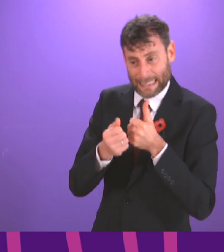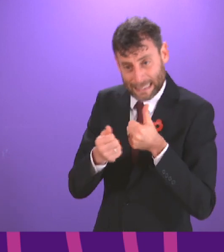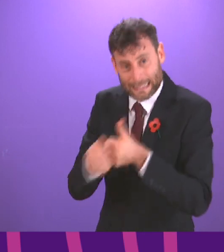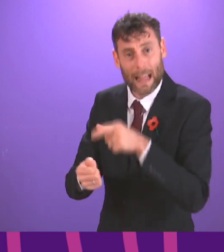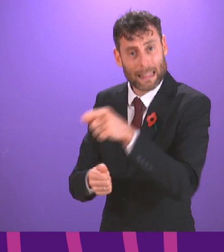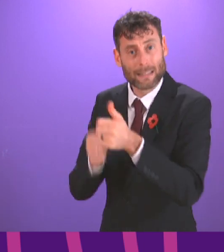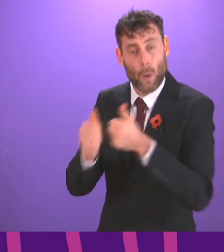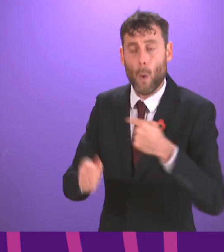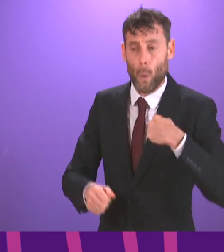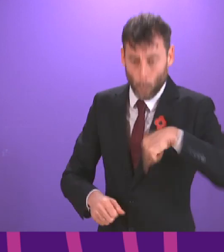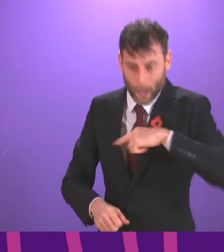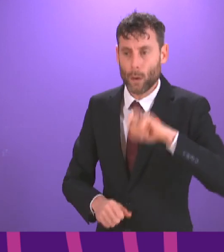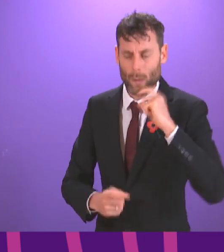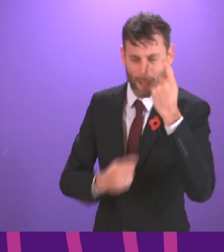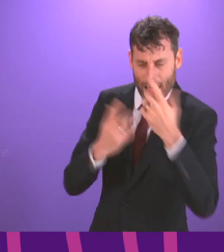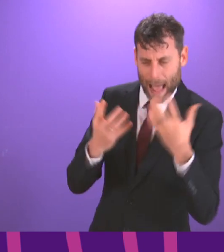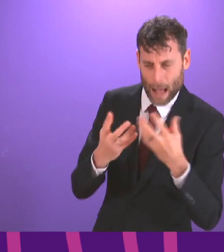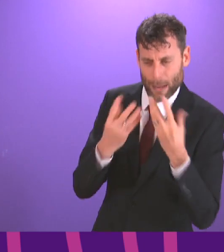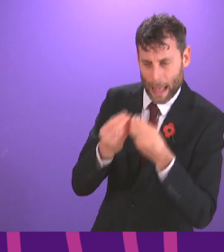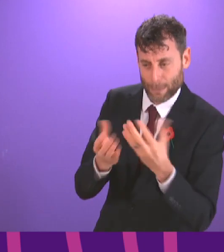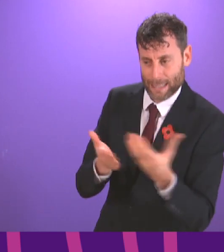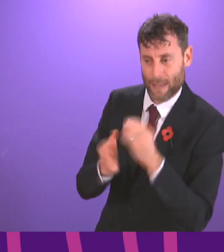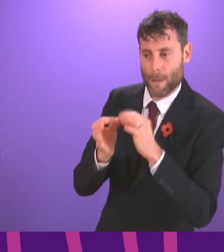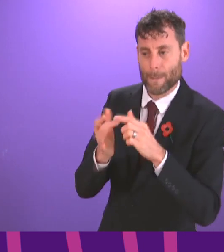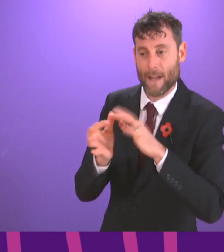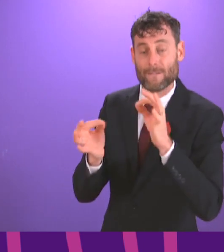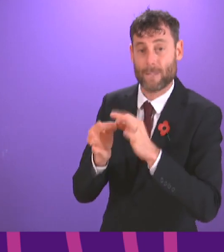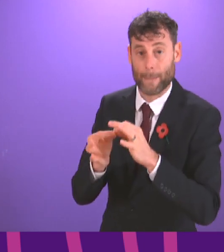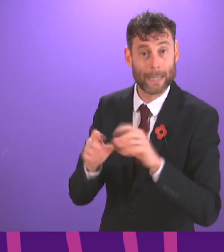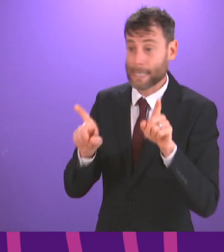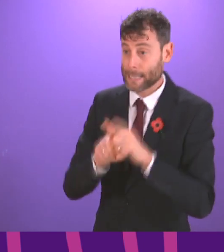We will explore every opportunity to save BiFab, as we have done in the past. As people